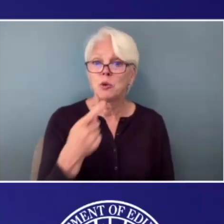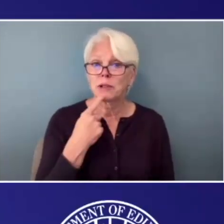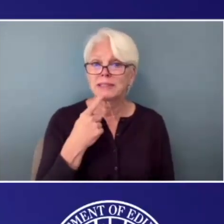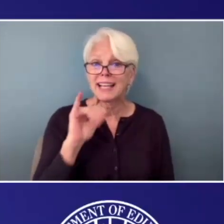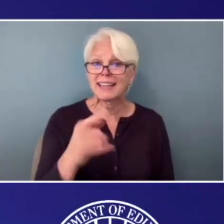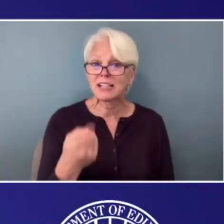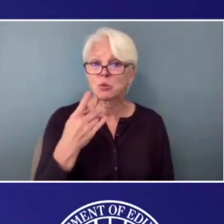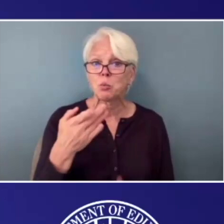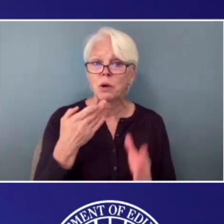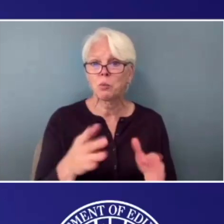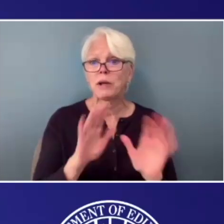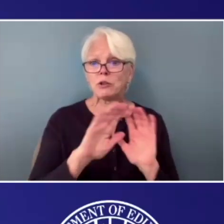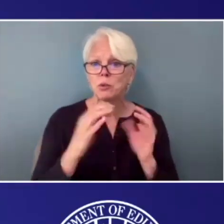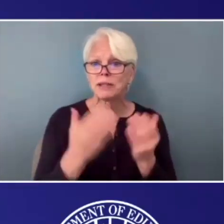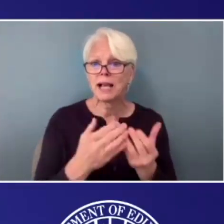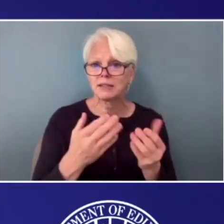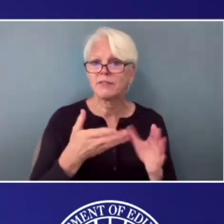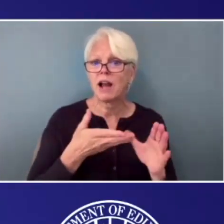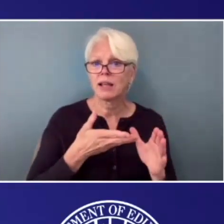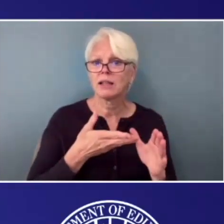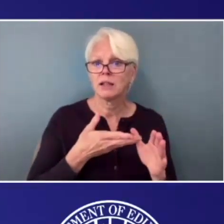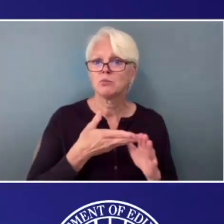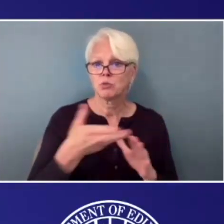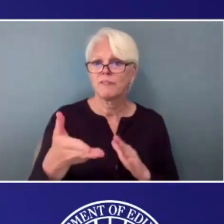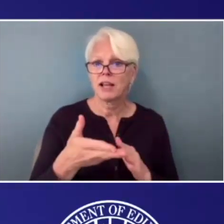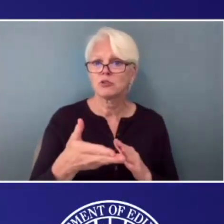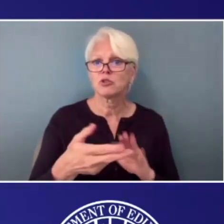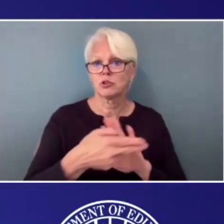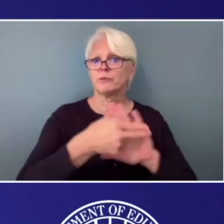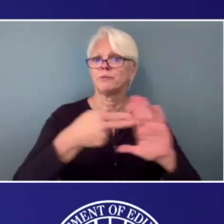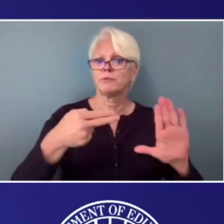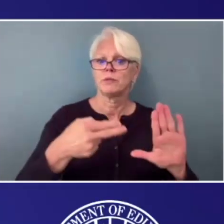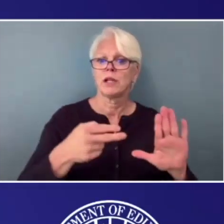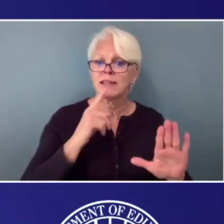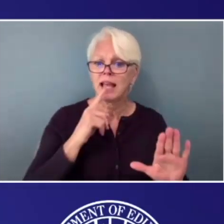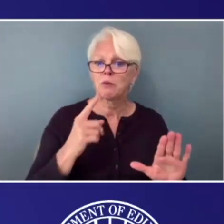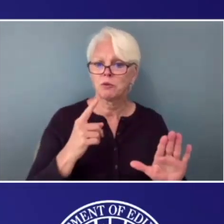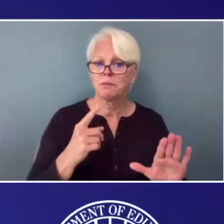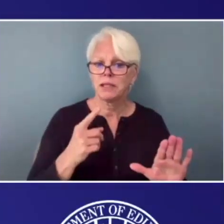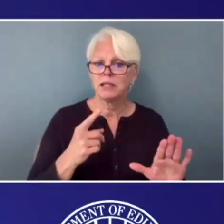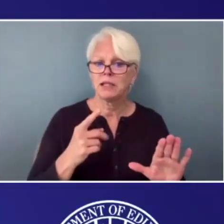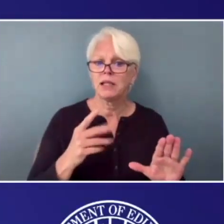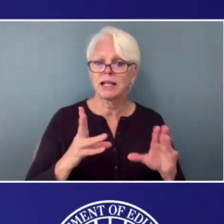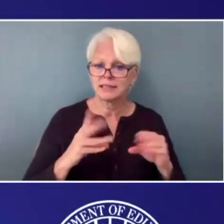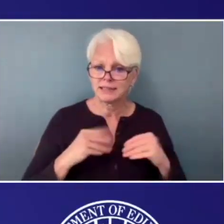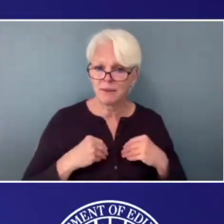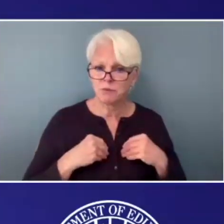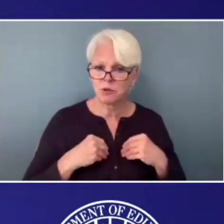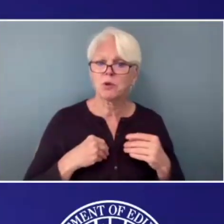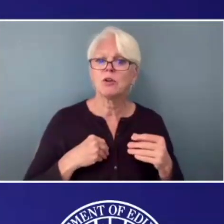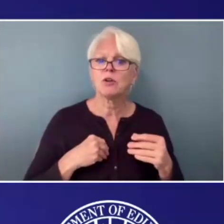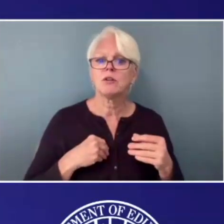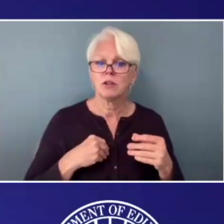classify professional that would be acceptable for the Department, those 11 programs listed in the designation status right now on that part?